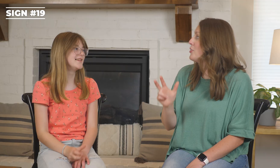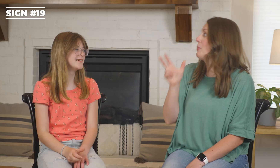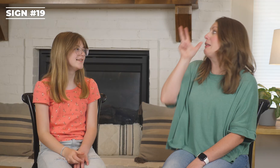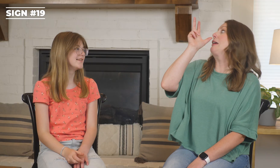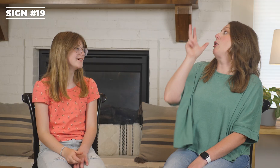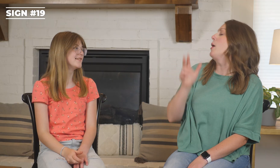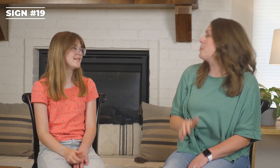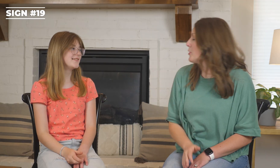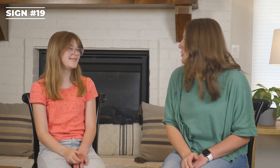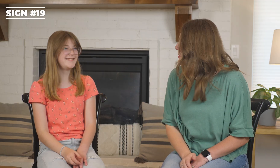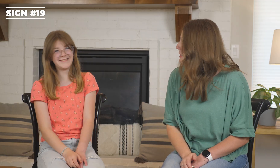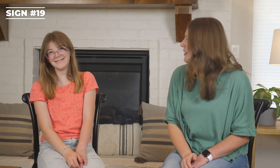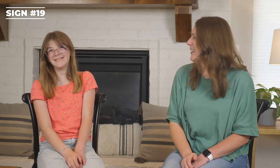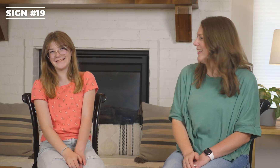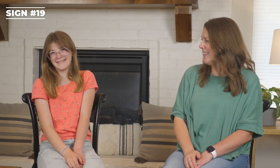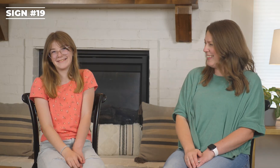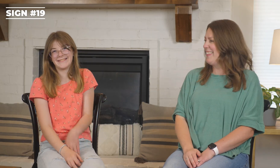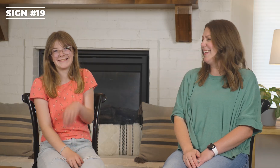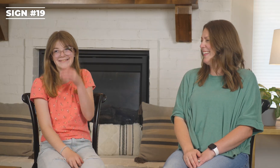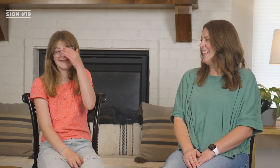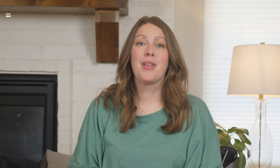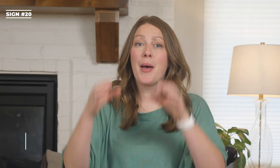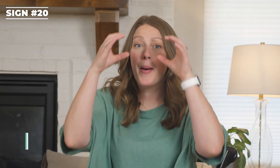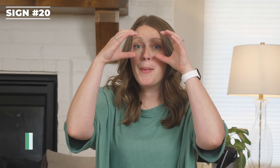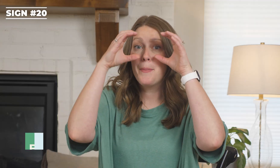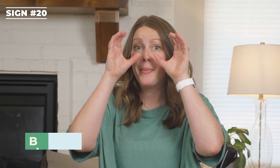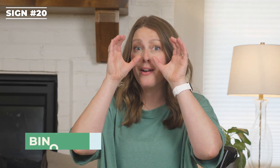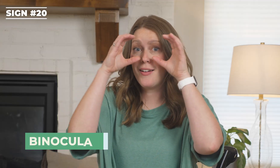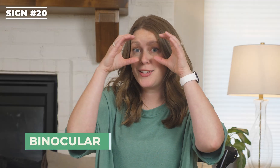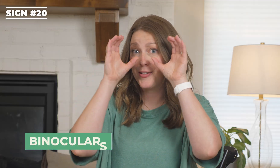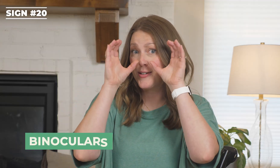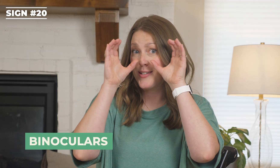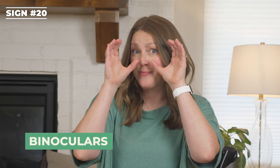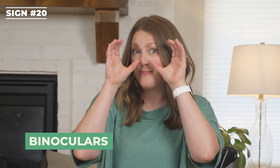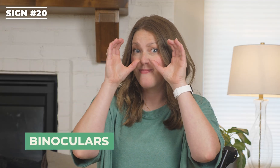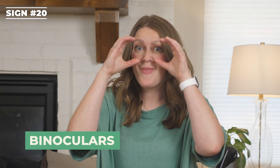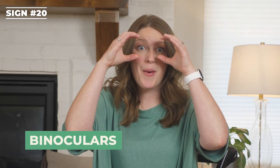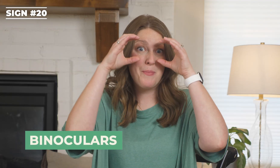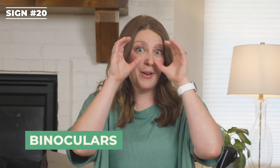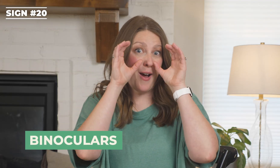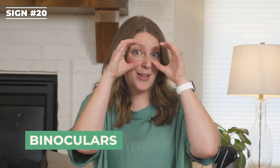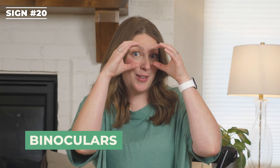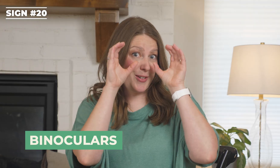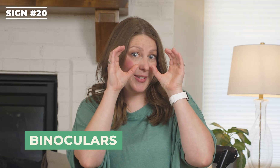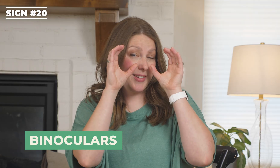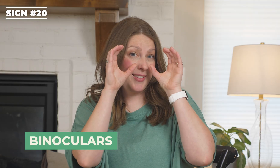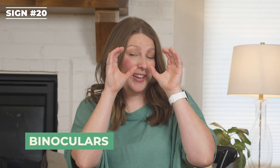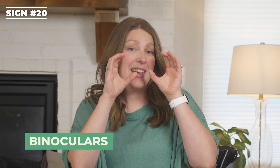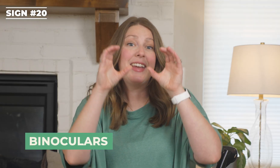You don't want to, like, go up your nose. Binoculars.